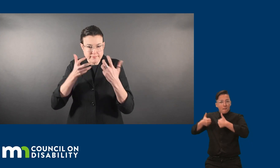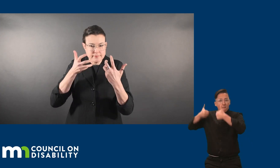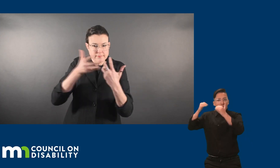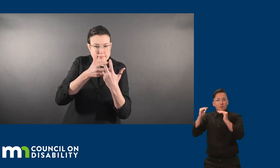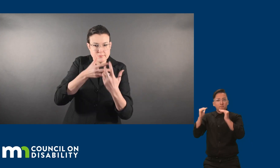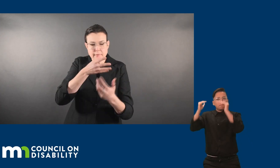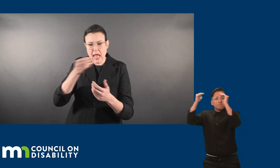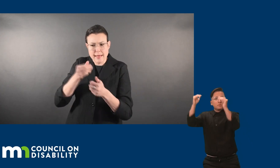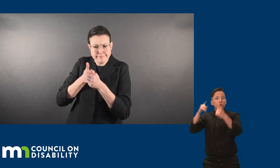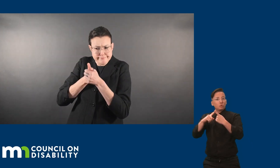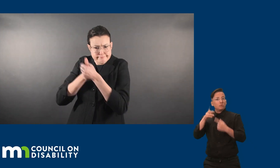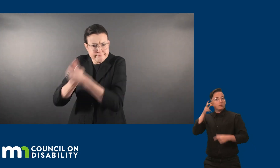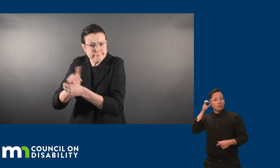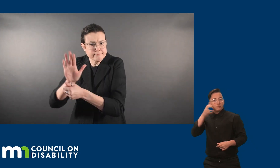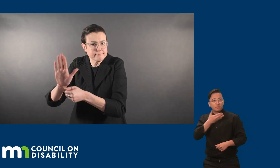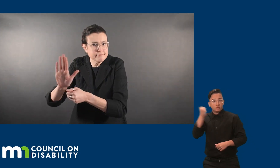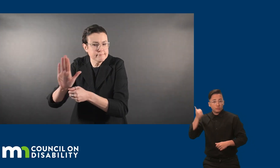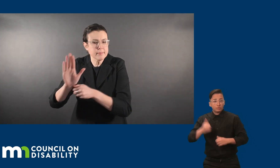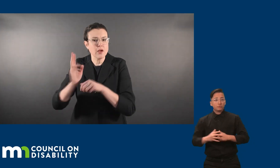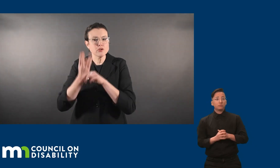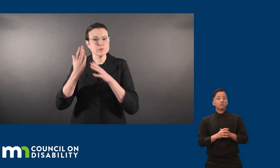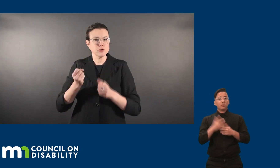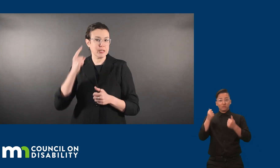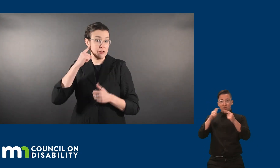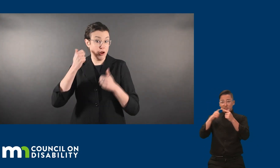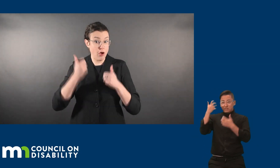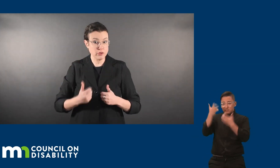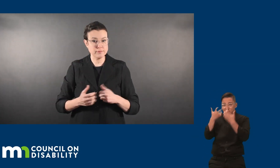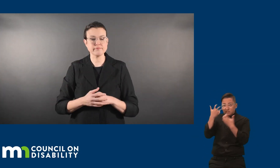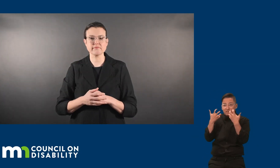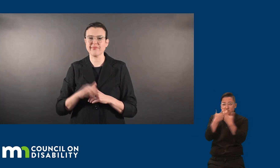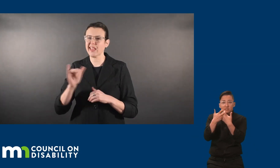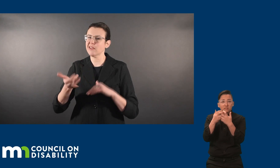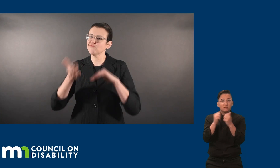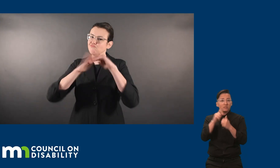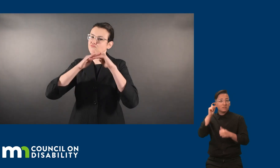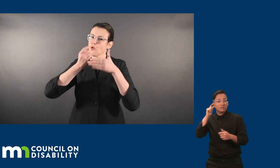for fitting and customizing to the consumer's hearing loss.